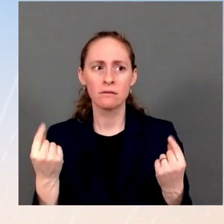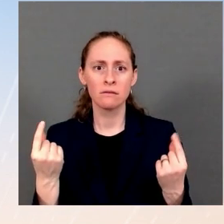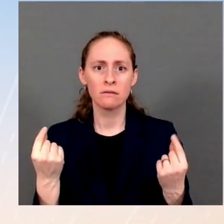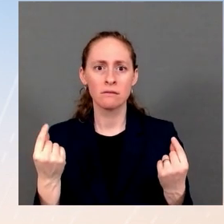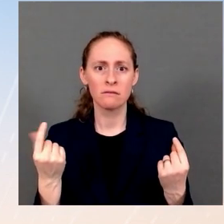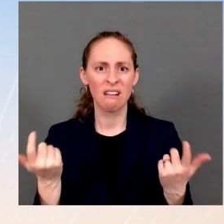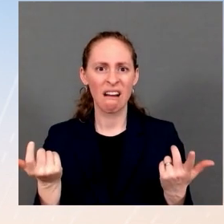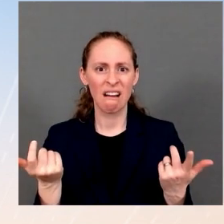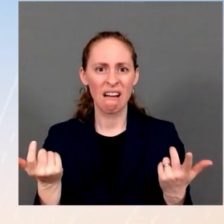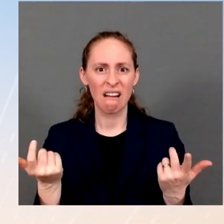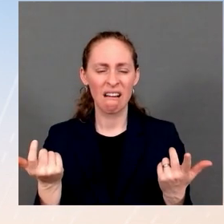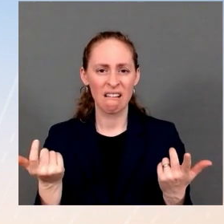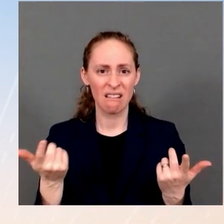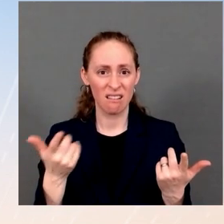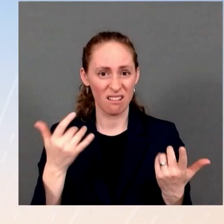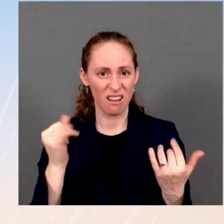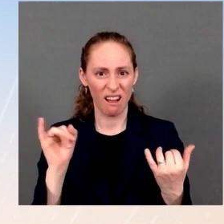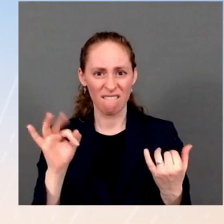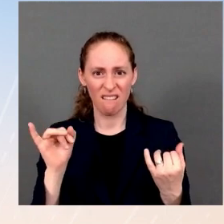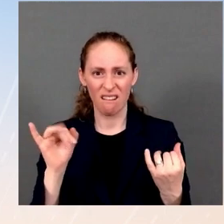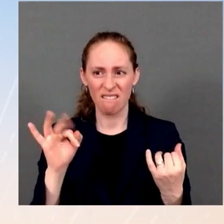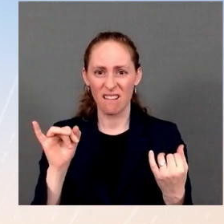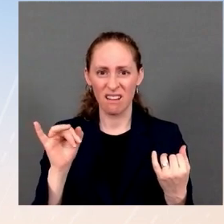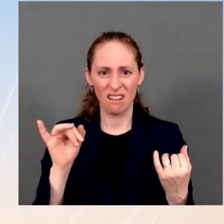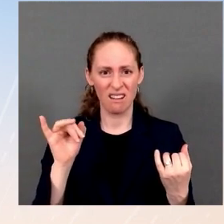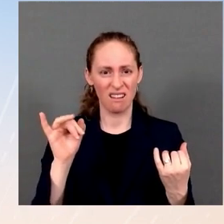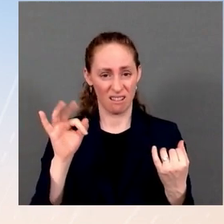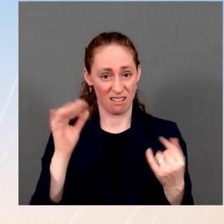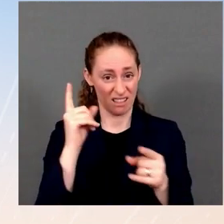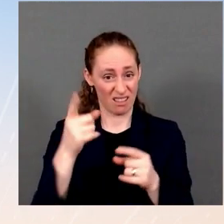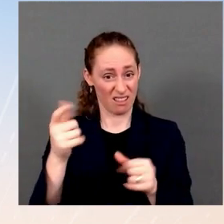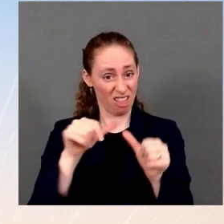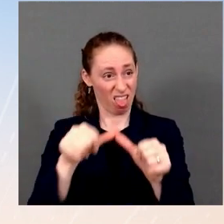ACIP is an outside advisory panel. So the ACIP regular --